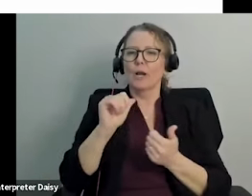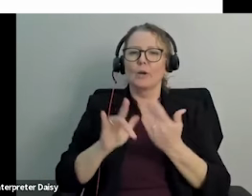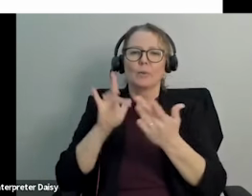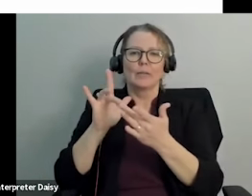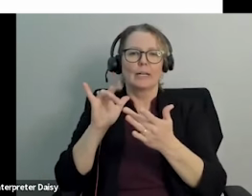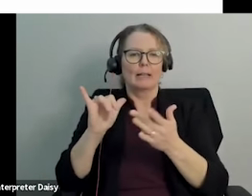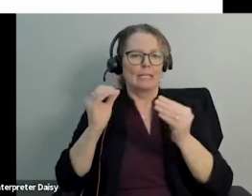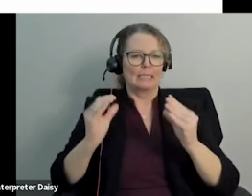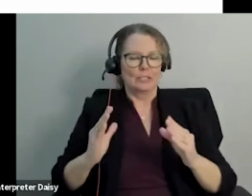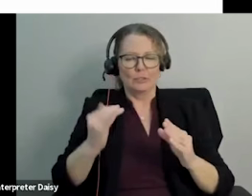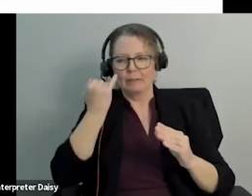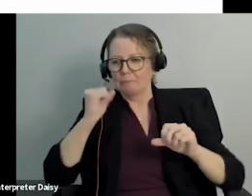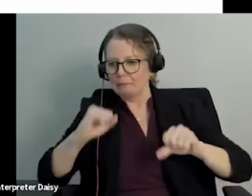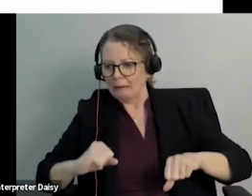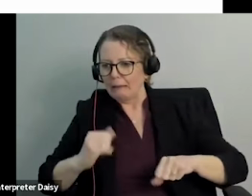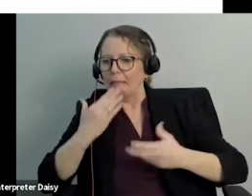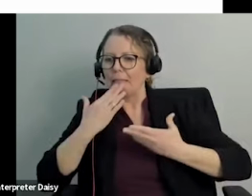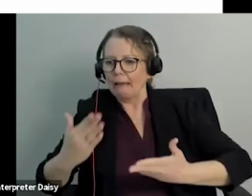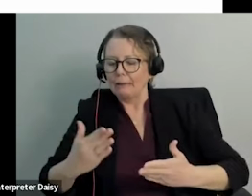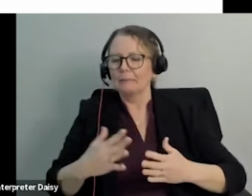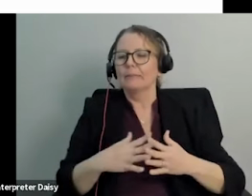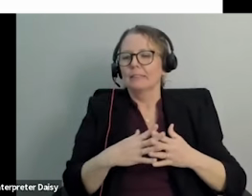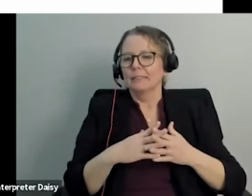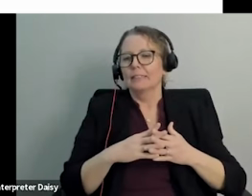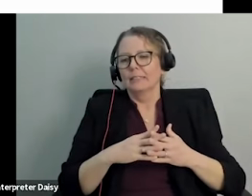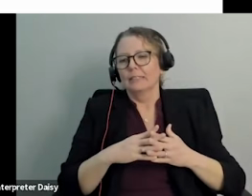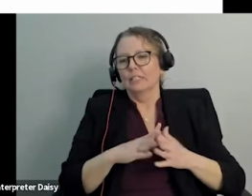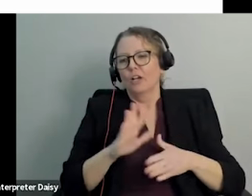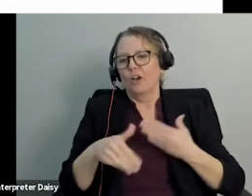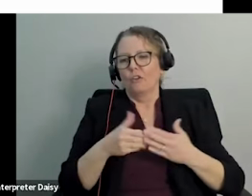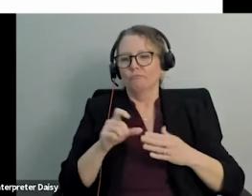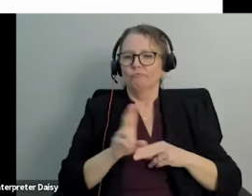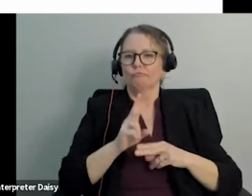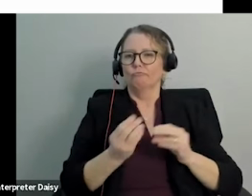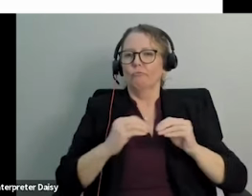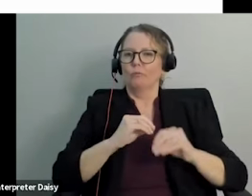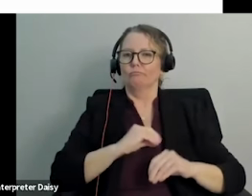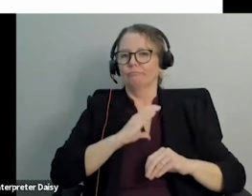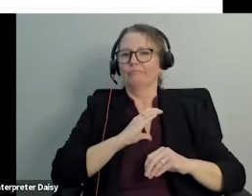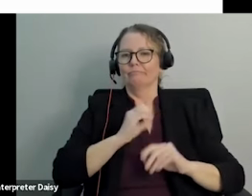after this presentation and thank them because we could all use more teachers doing this impactful work.